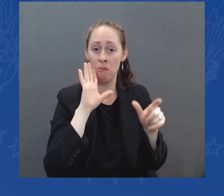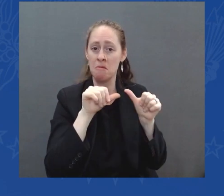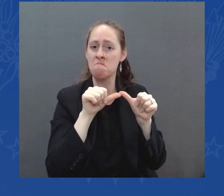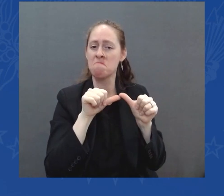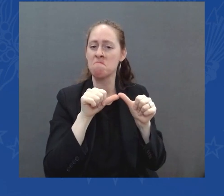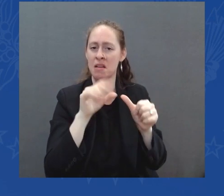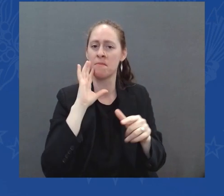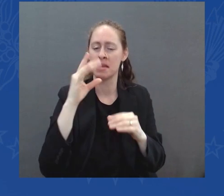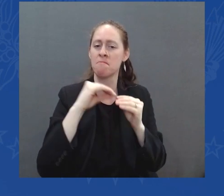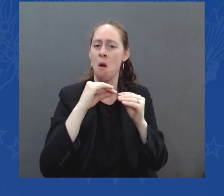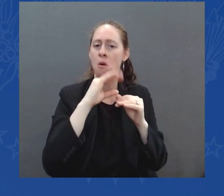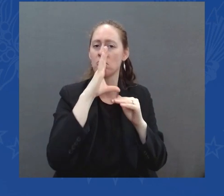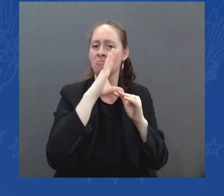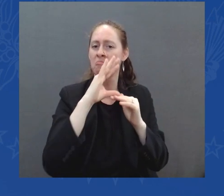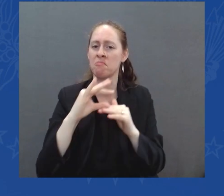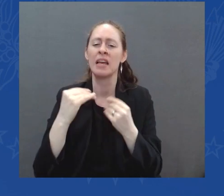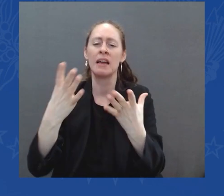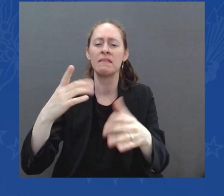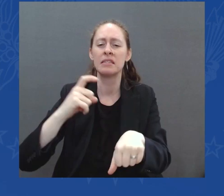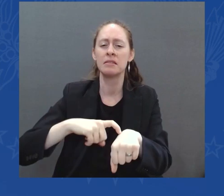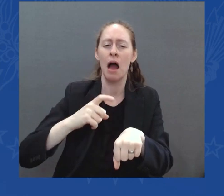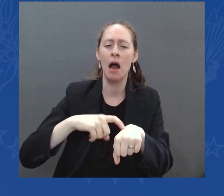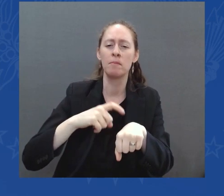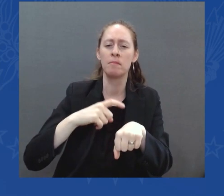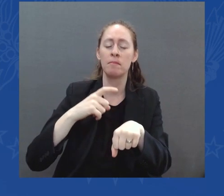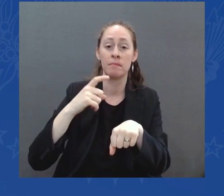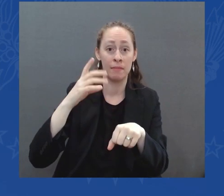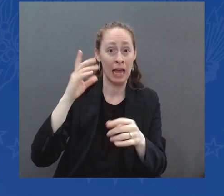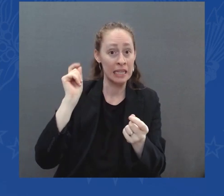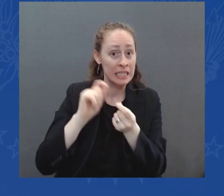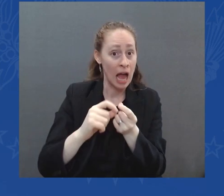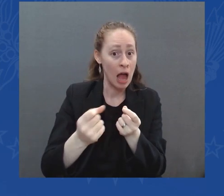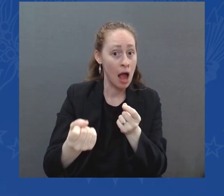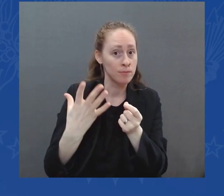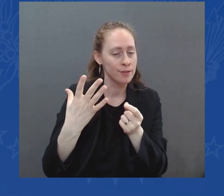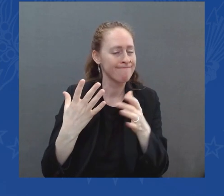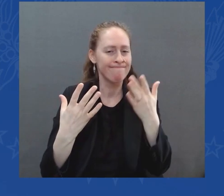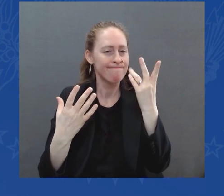And there's going to be a slight delay, because if you go out there and you're a gas station